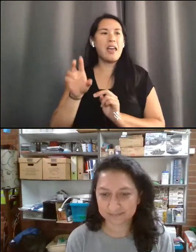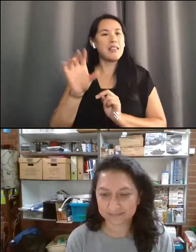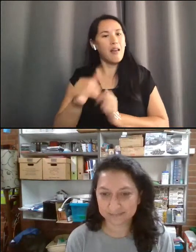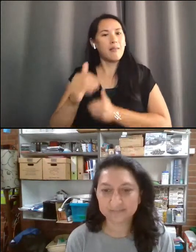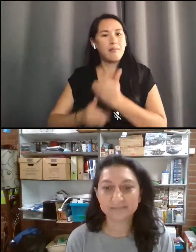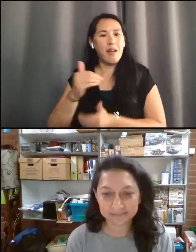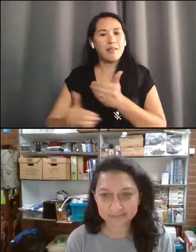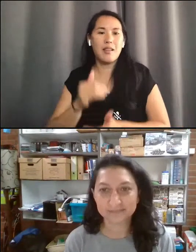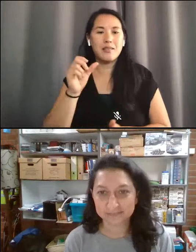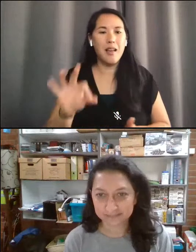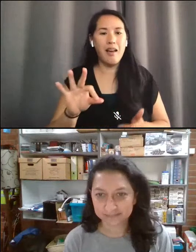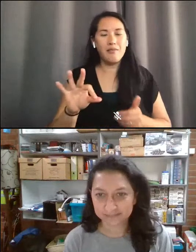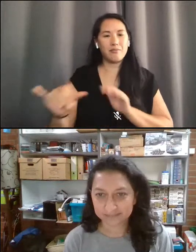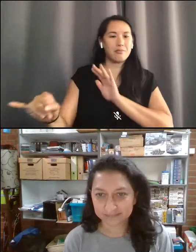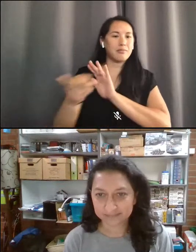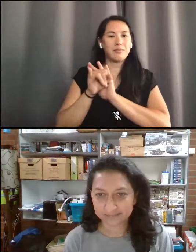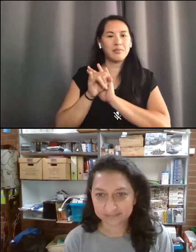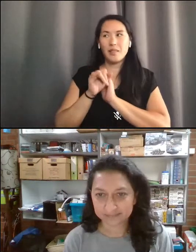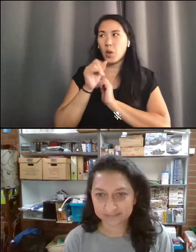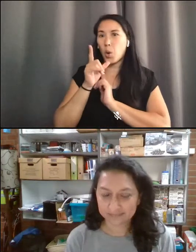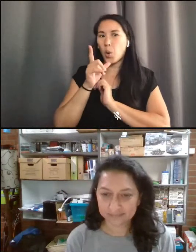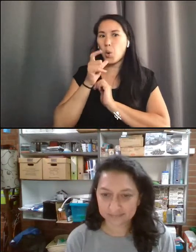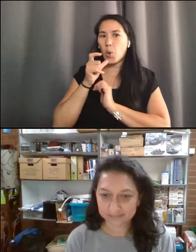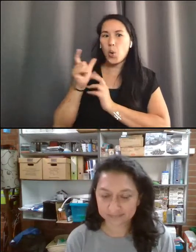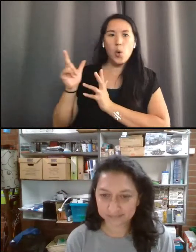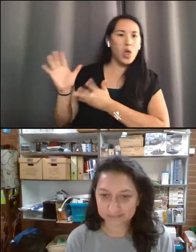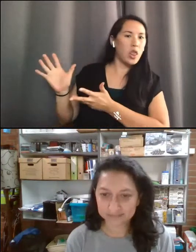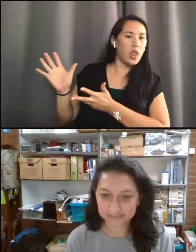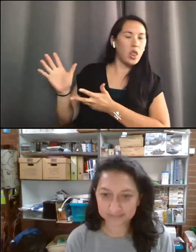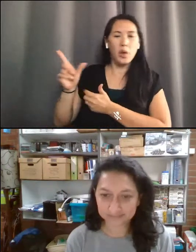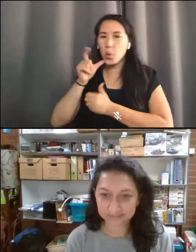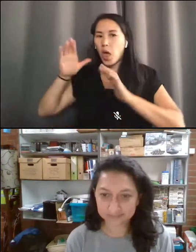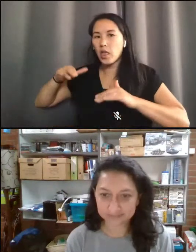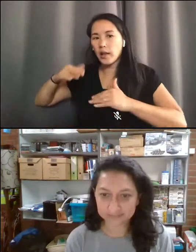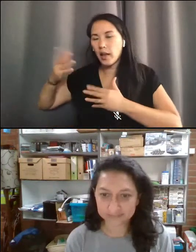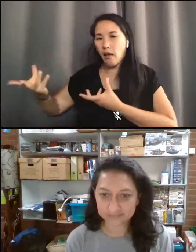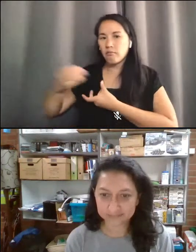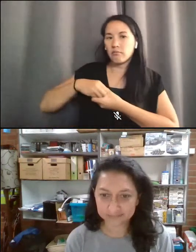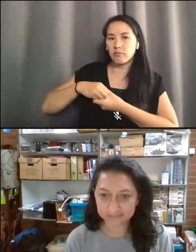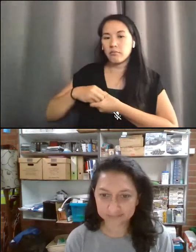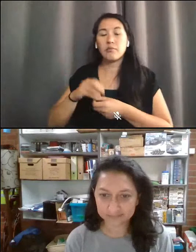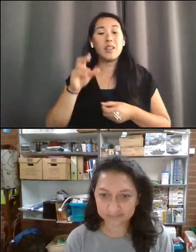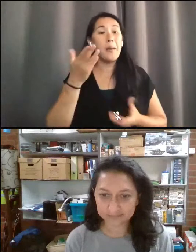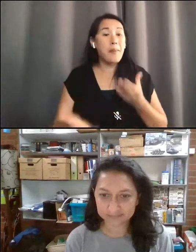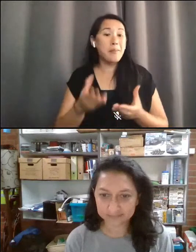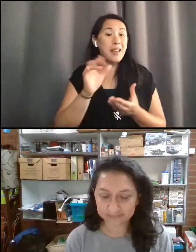of identifying who gets left out in that process and this may be a solution for 80 of people but